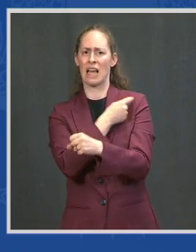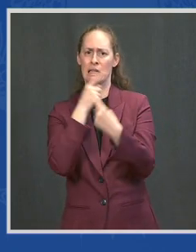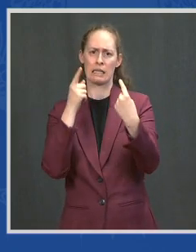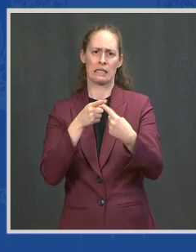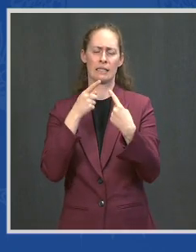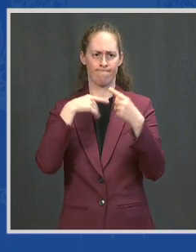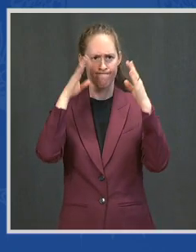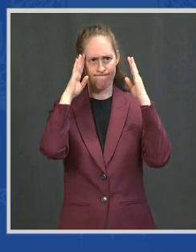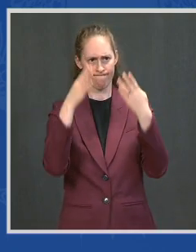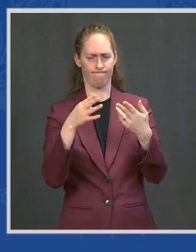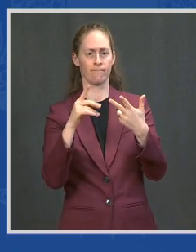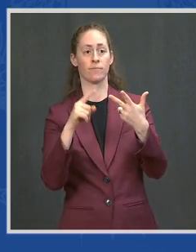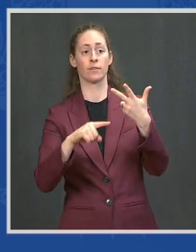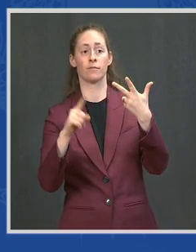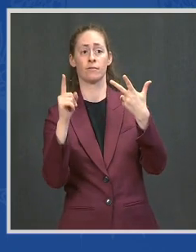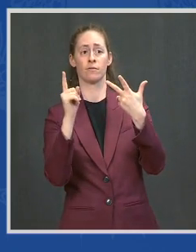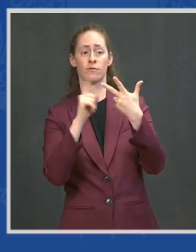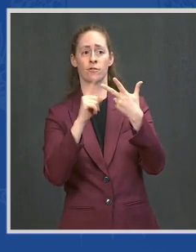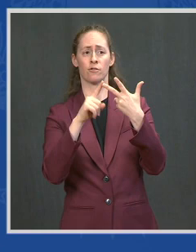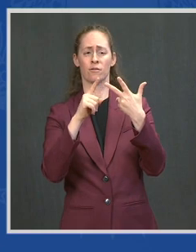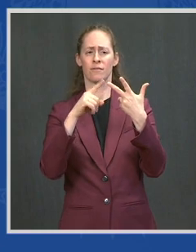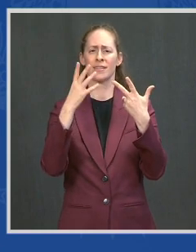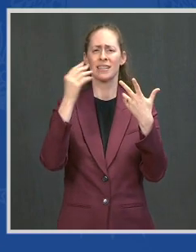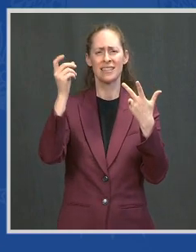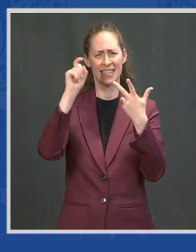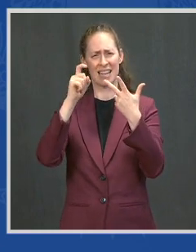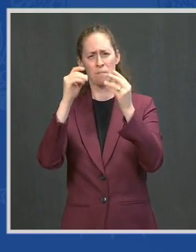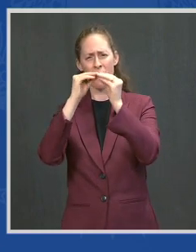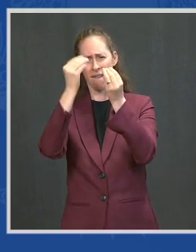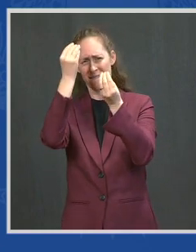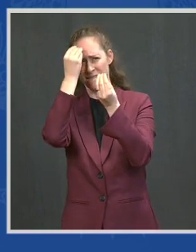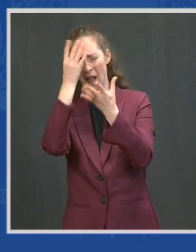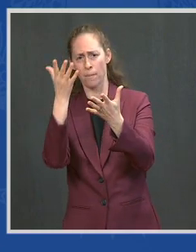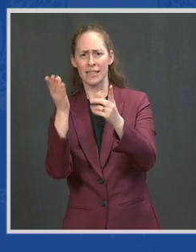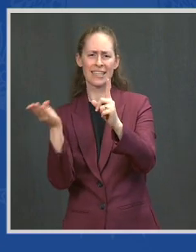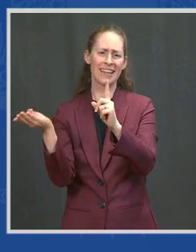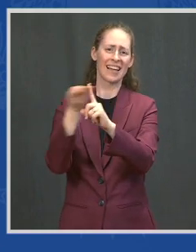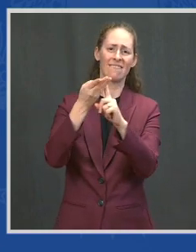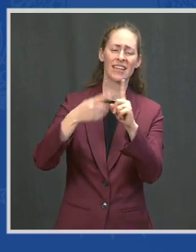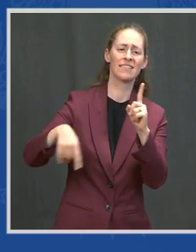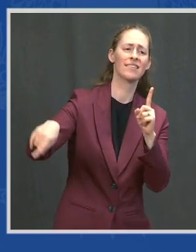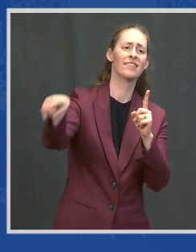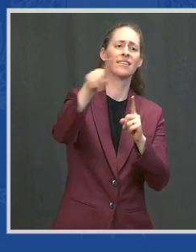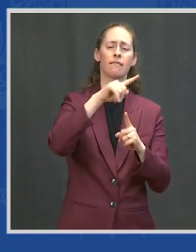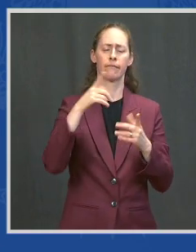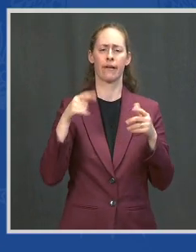and three, those who need more convincing -- be convinced of the necessity of getting the vaccine.